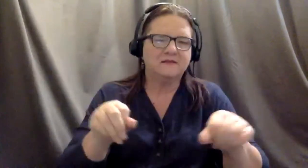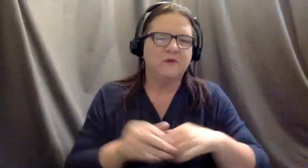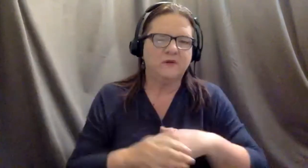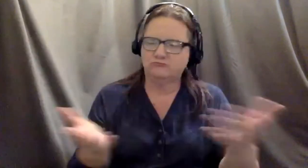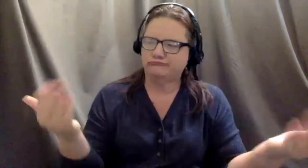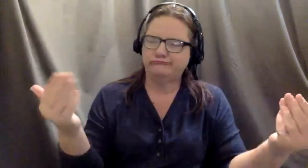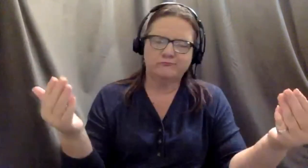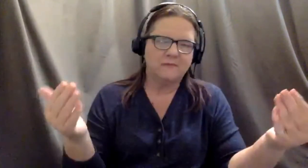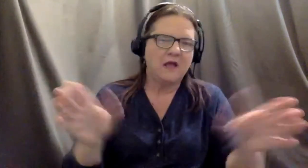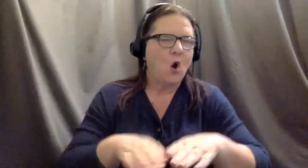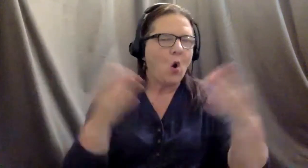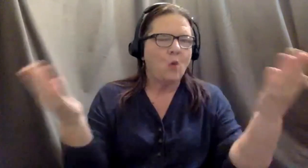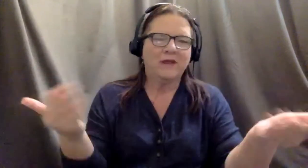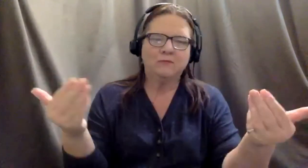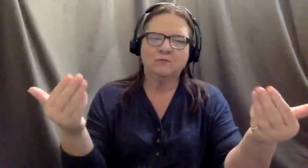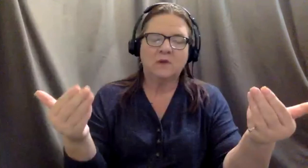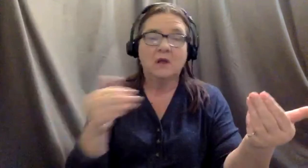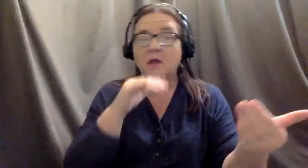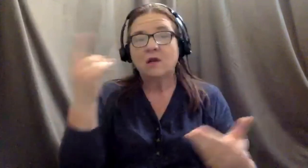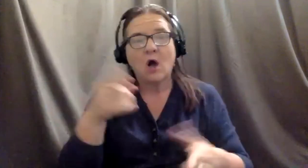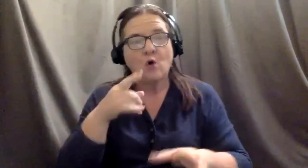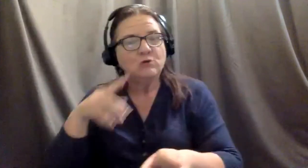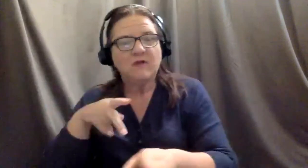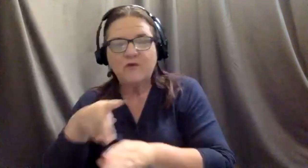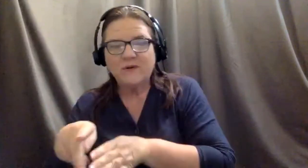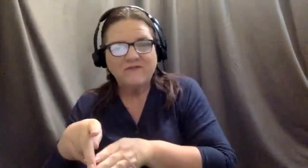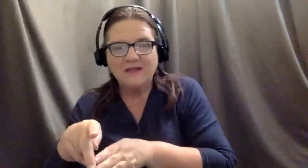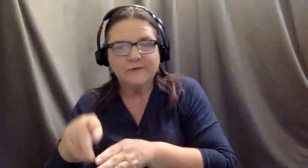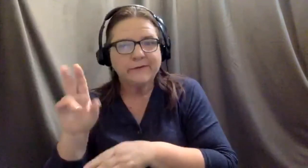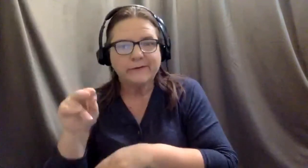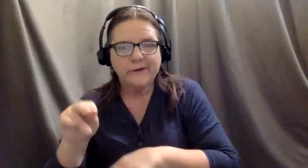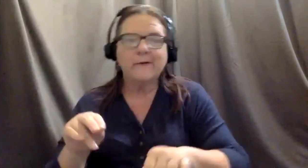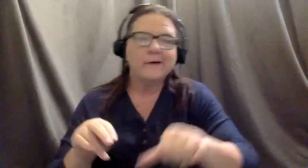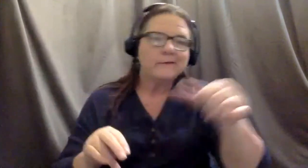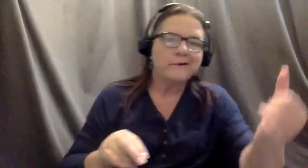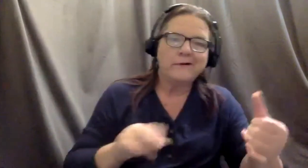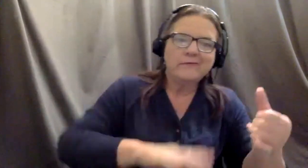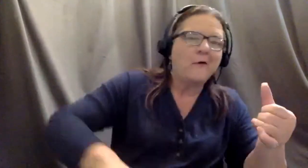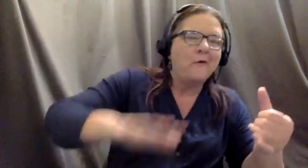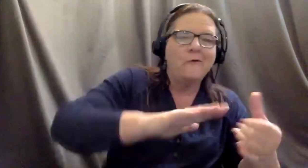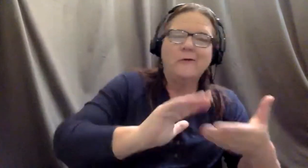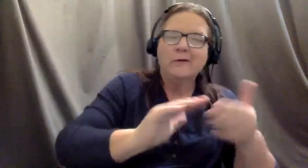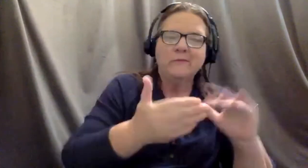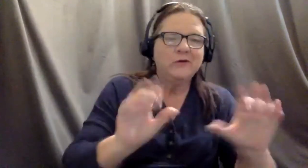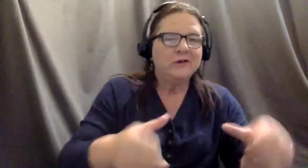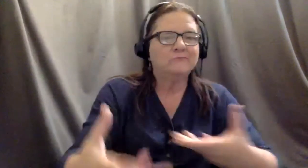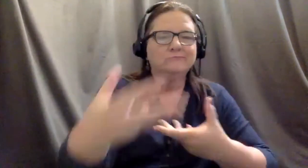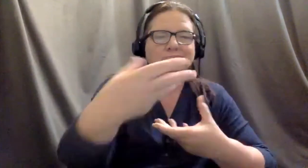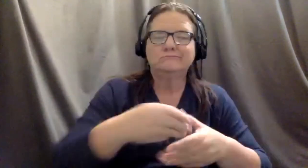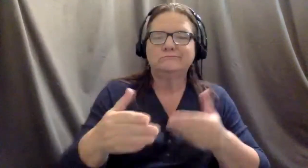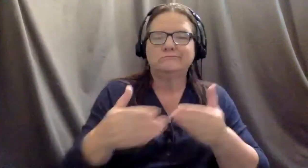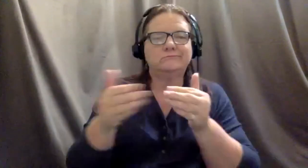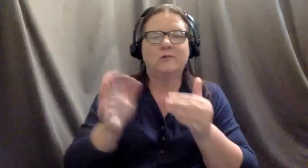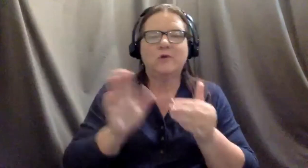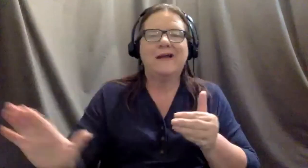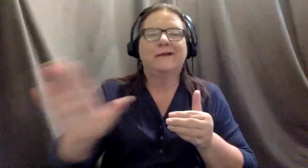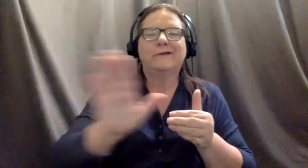It's open not just for professionals, but it is open to our entire community no matter what their position or standing.